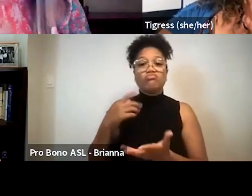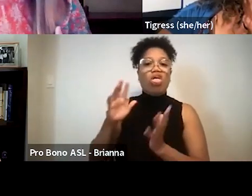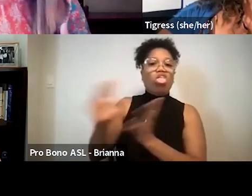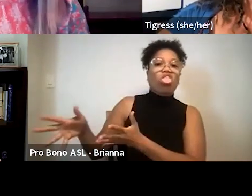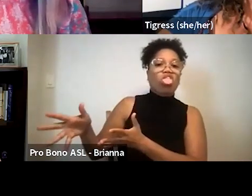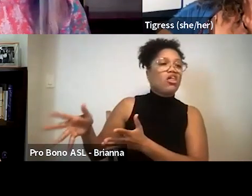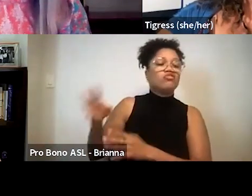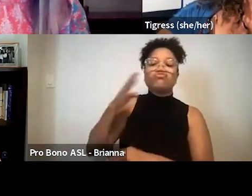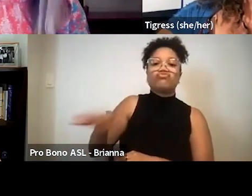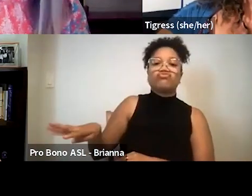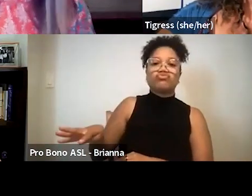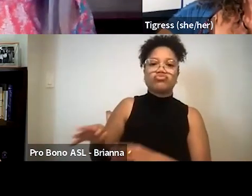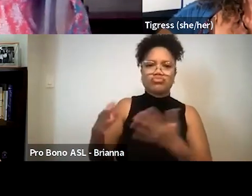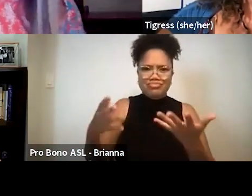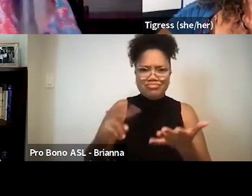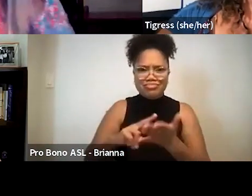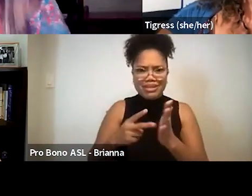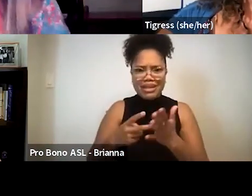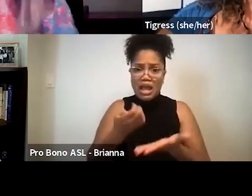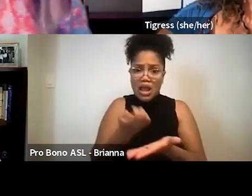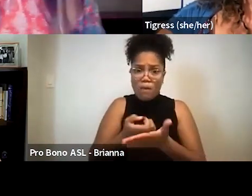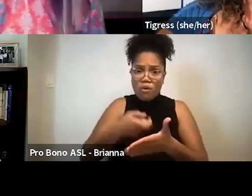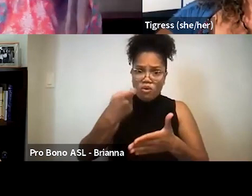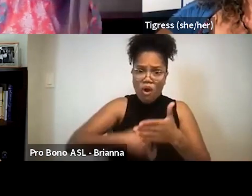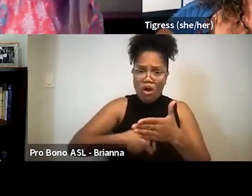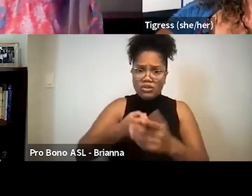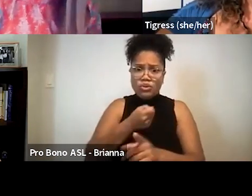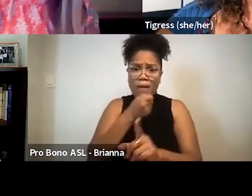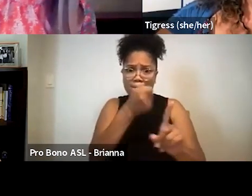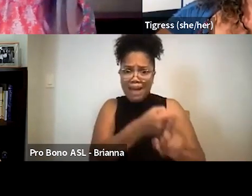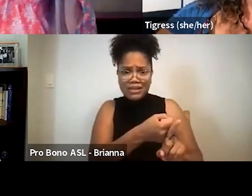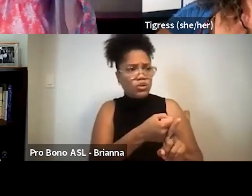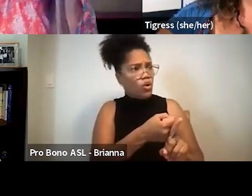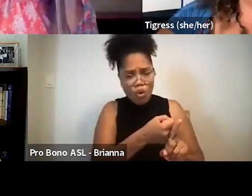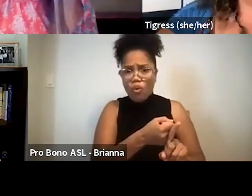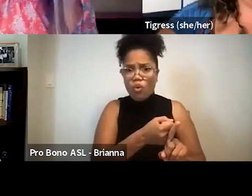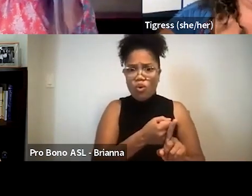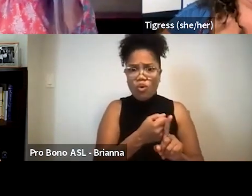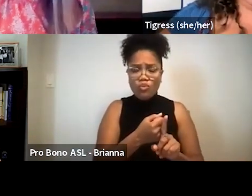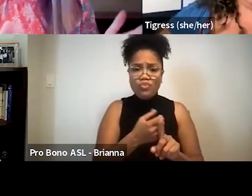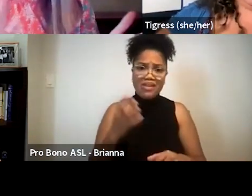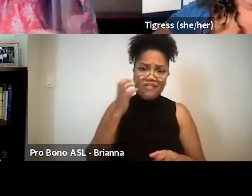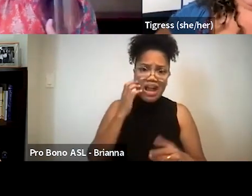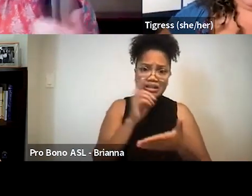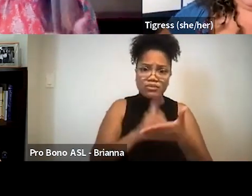look at the economic cost of the impact of dissatisfaction and discrimination started to give